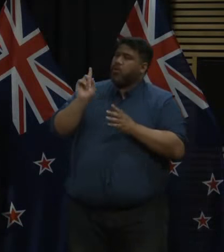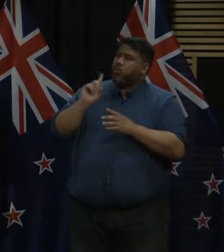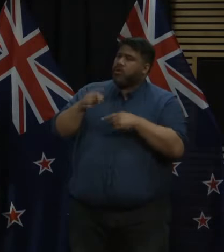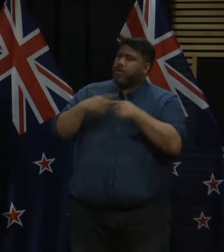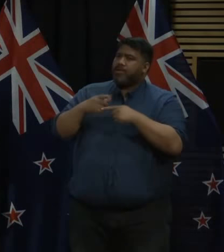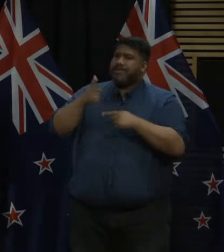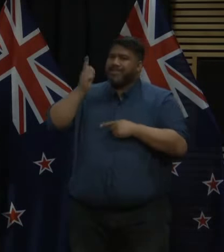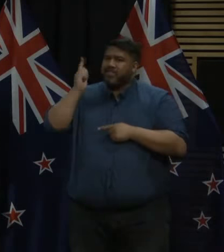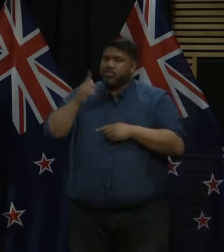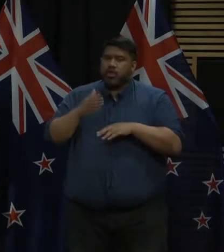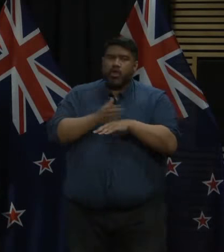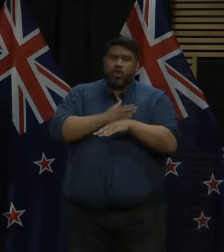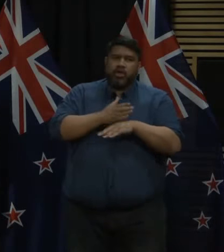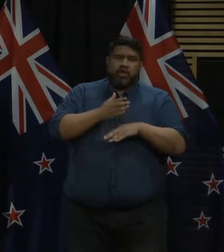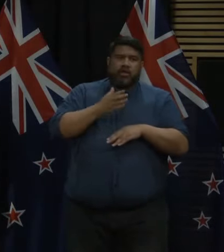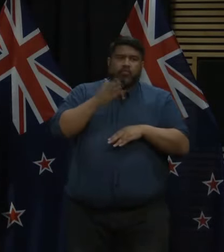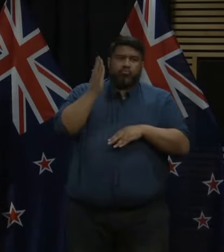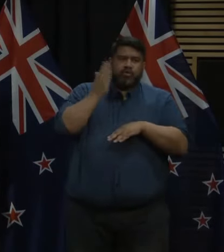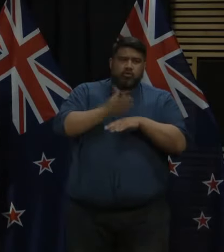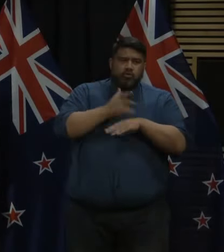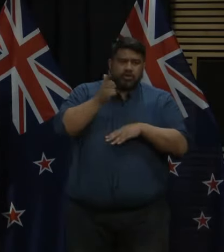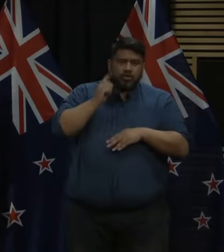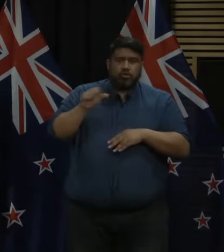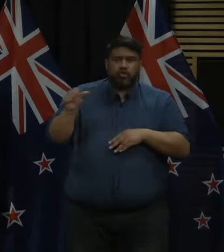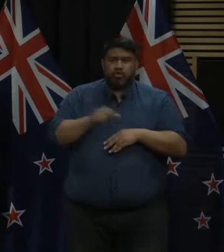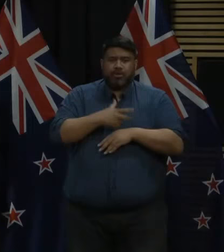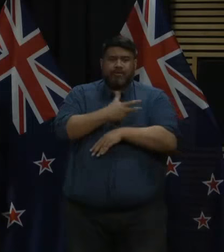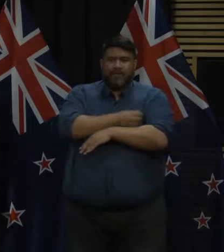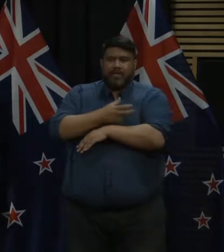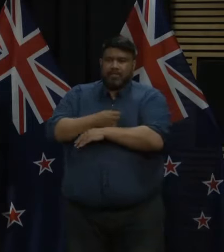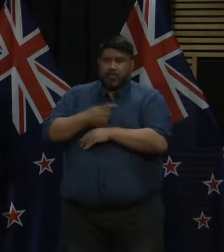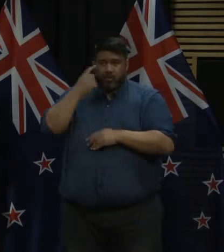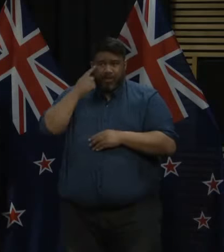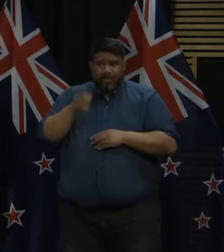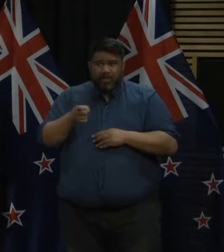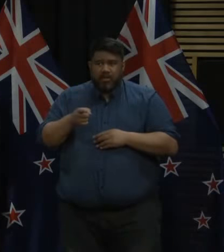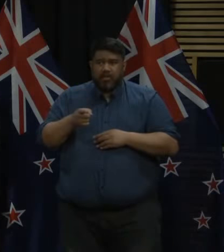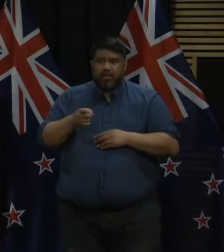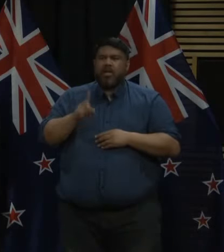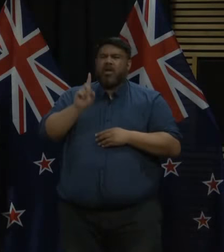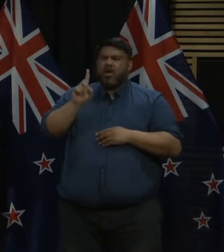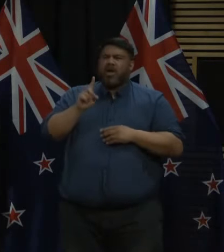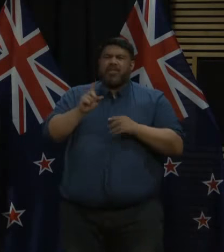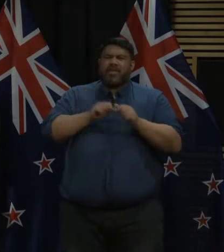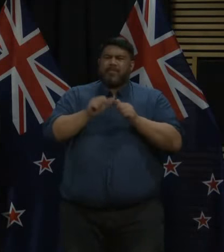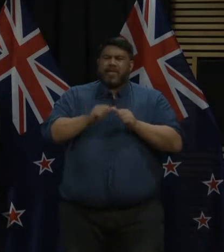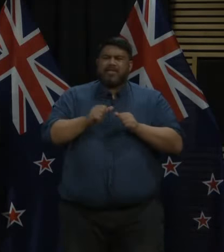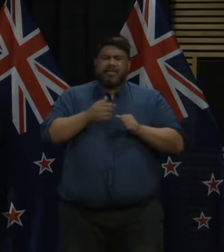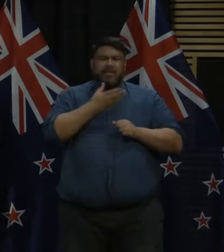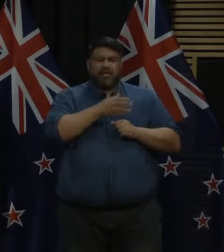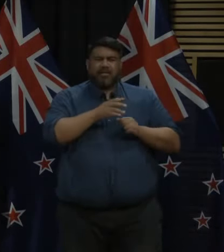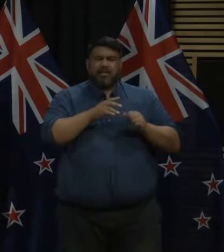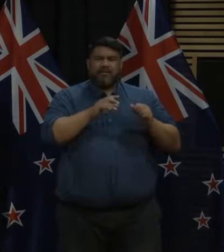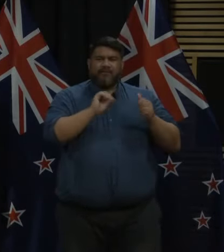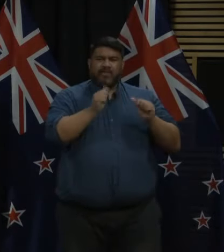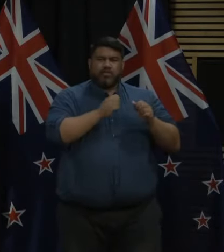overseas. Mandatory for teachers and early childhood teachers to be